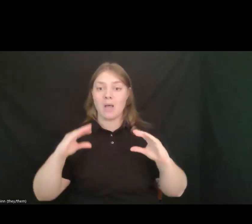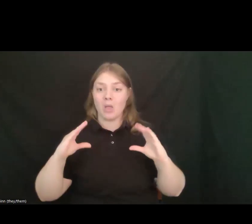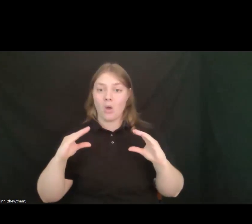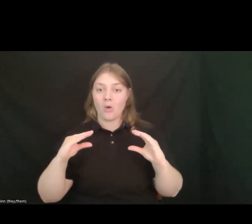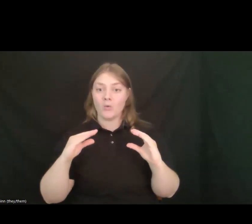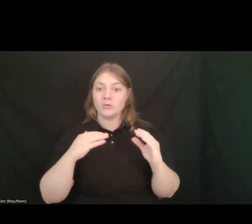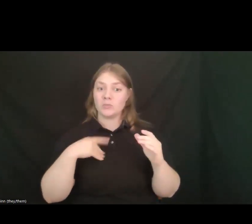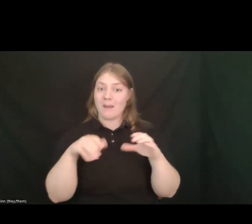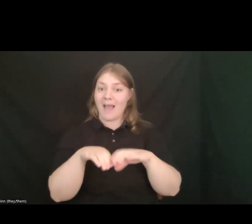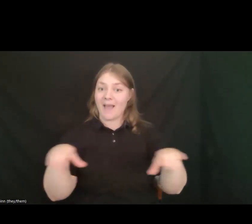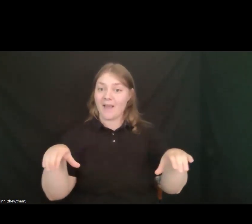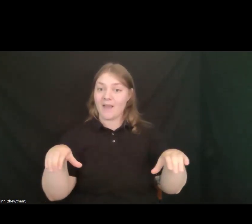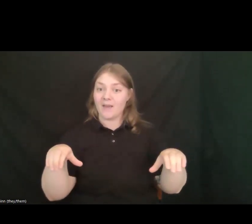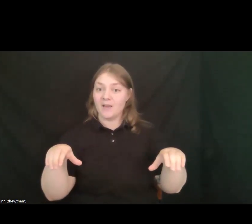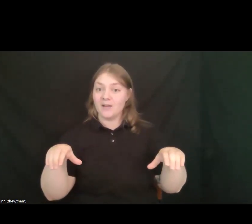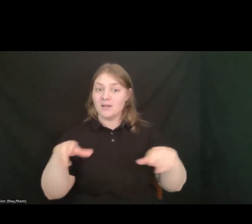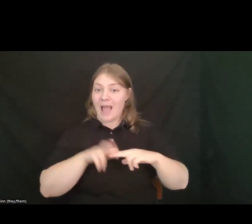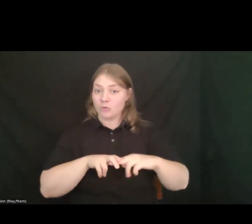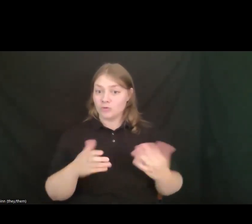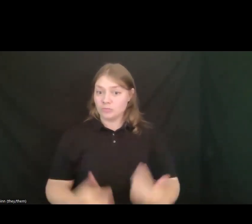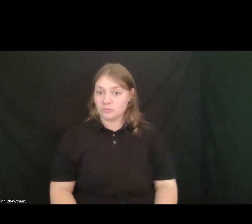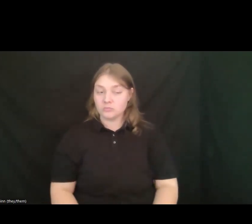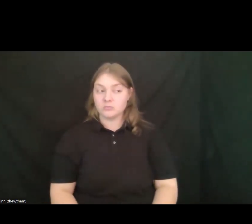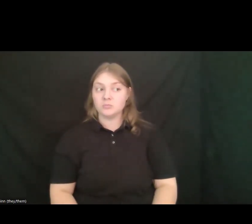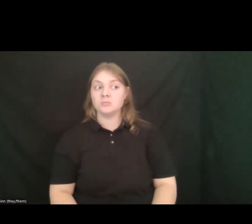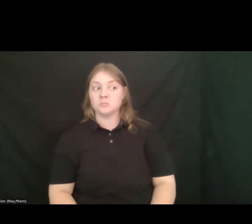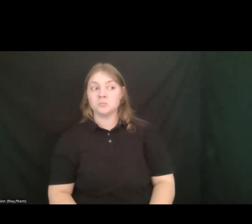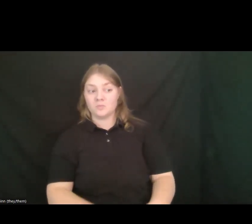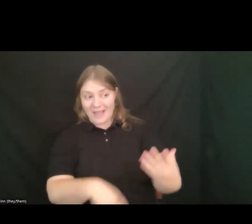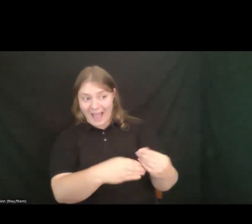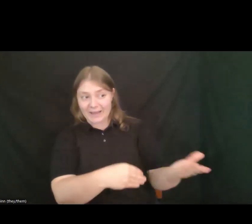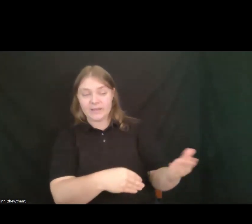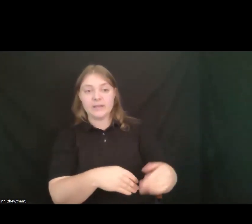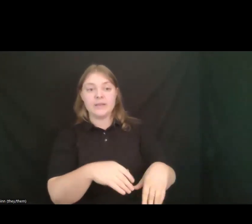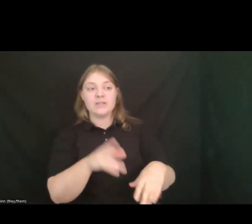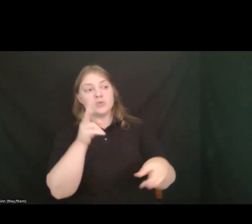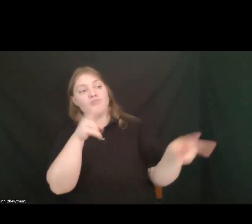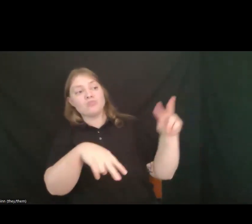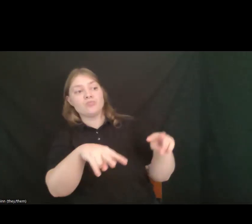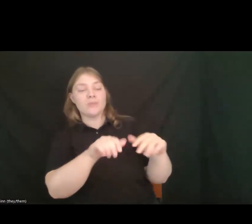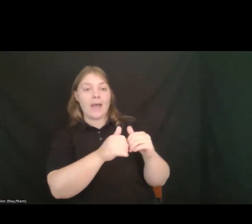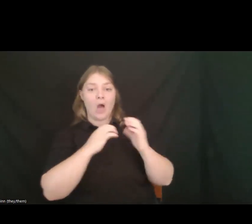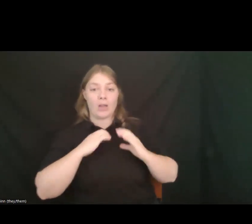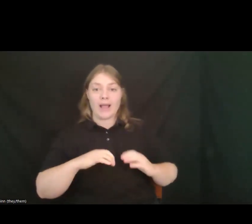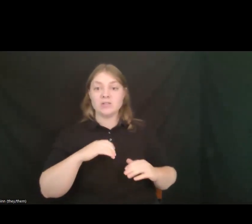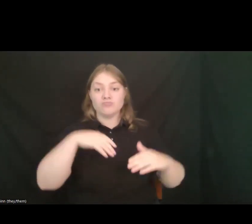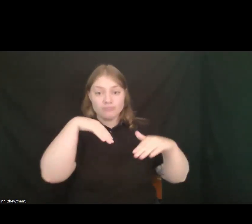right and so I just begin to observe how clients were coming in and sitting down and it's I think